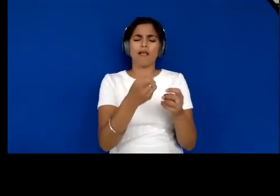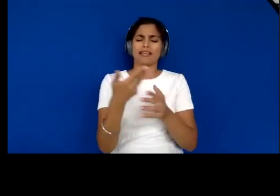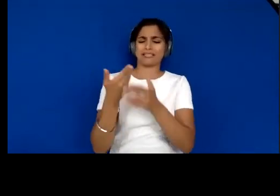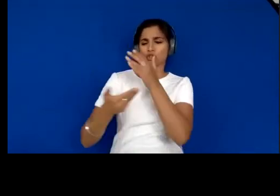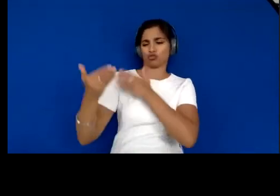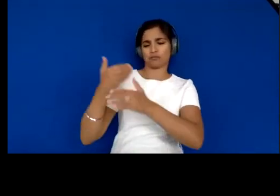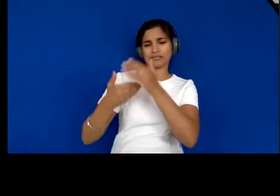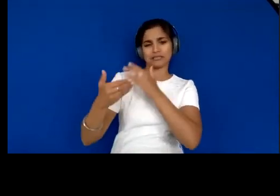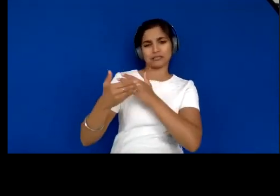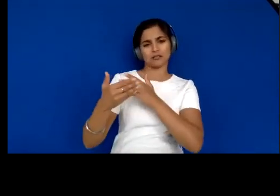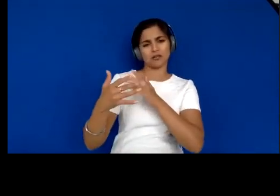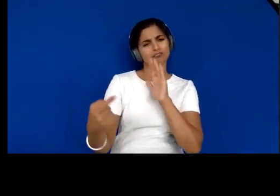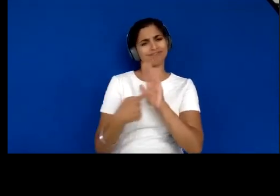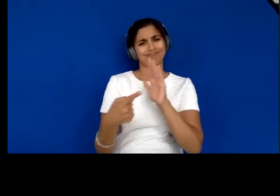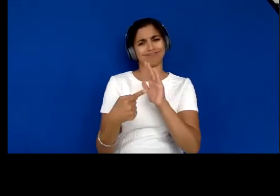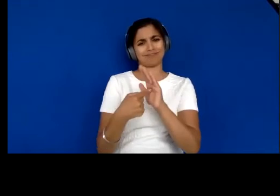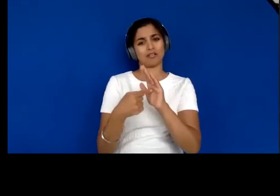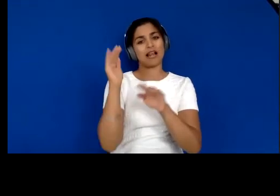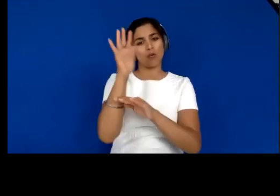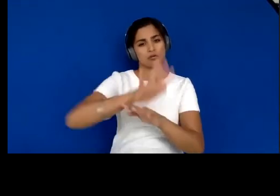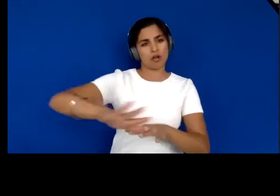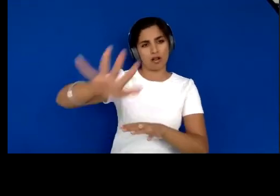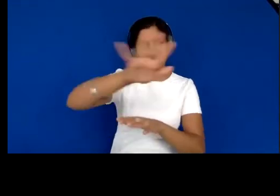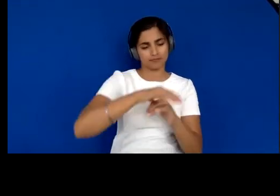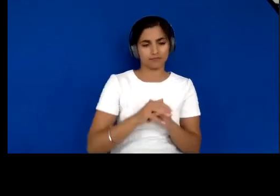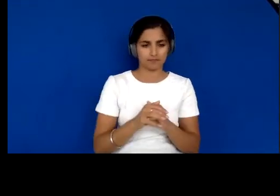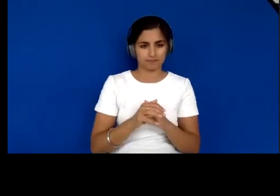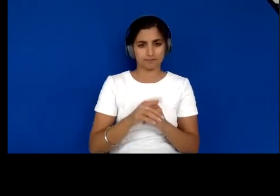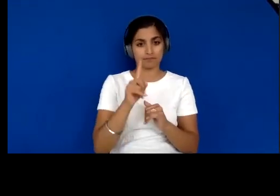externally and it's theoretical and forecasting applications to not